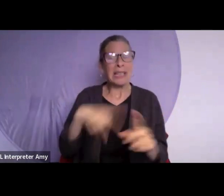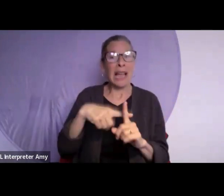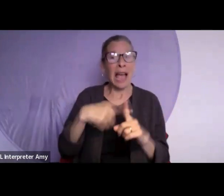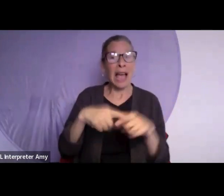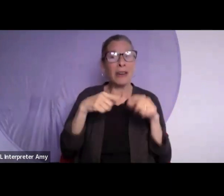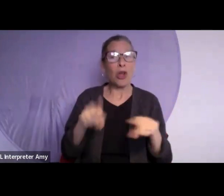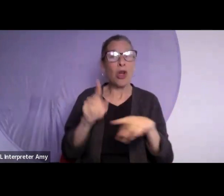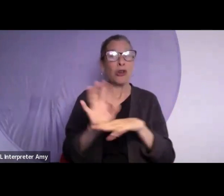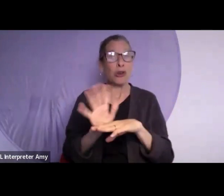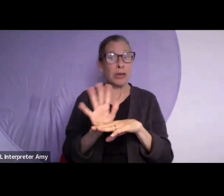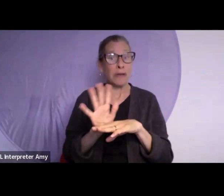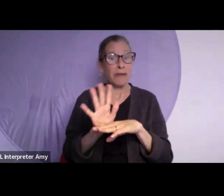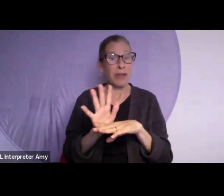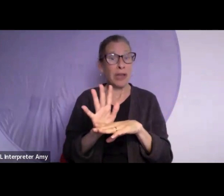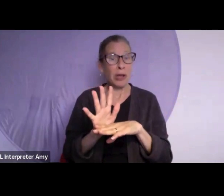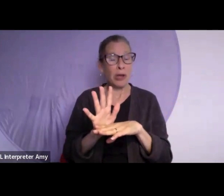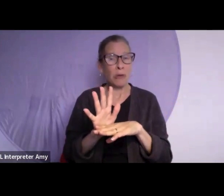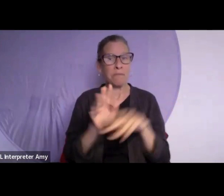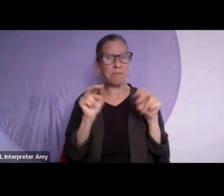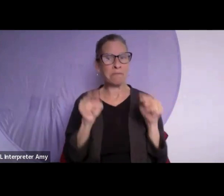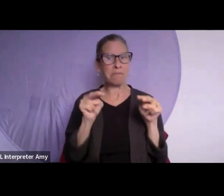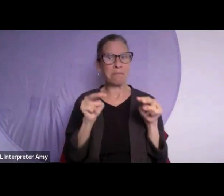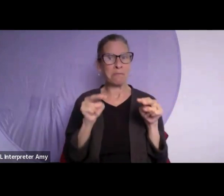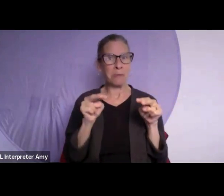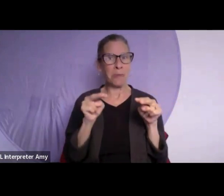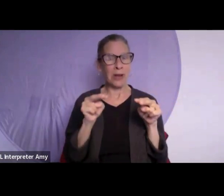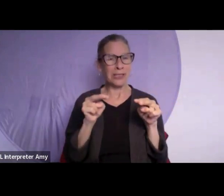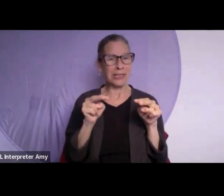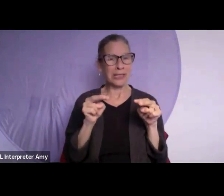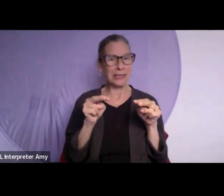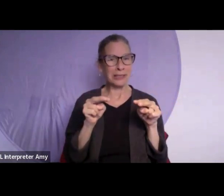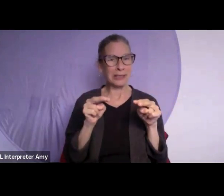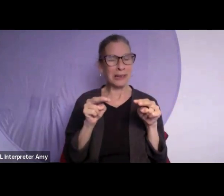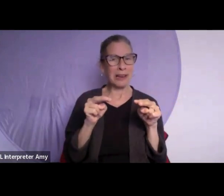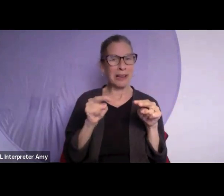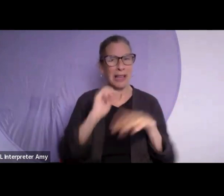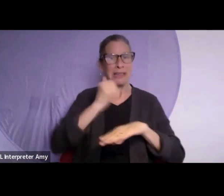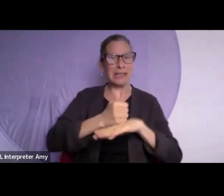was diligently placing the links for all the audio description